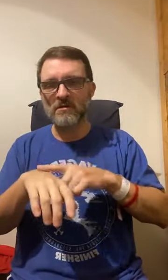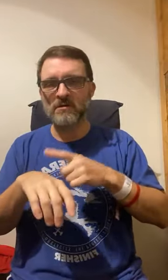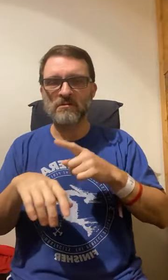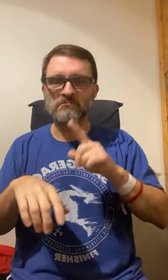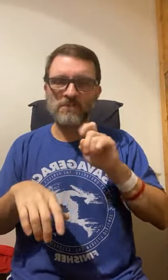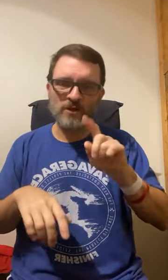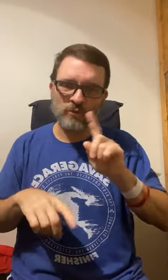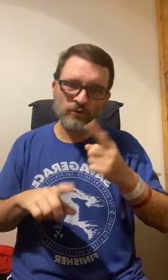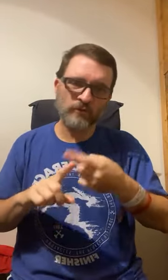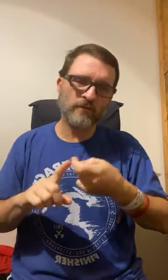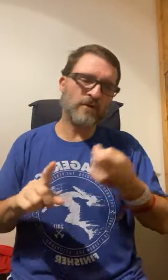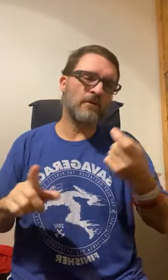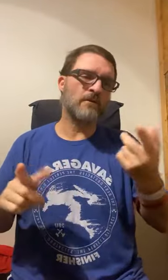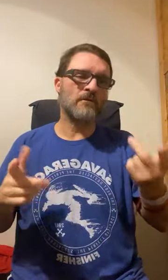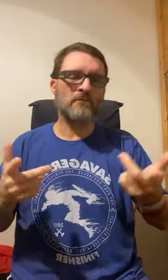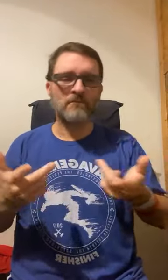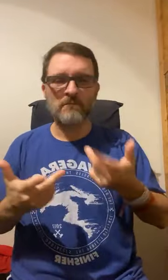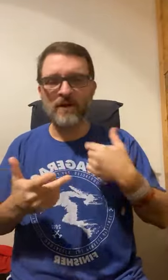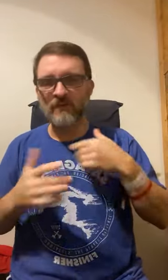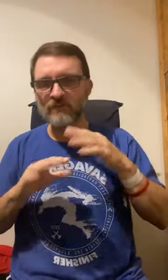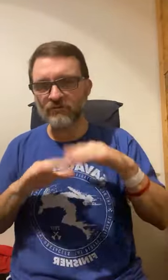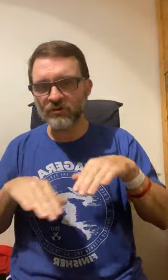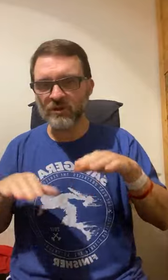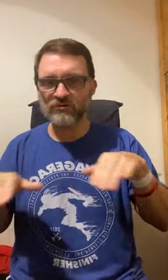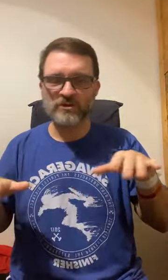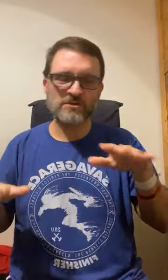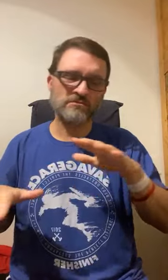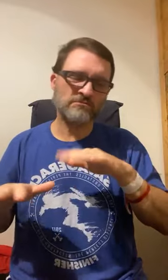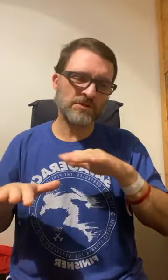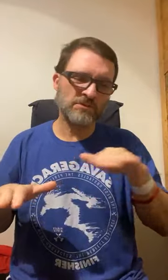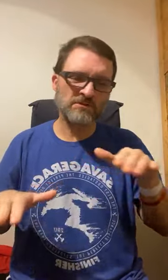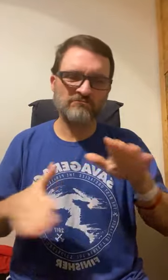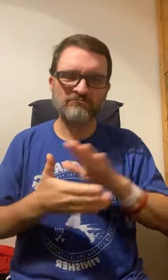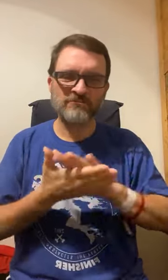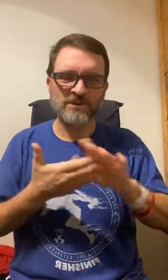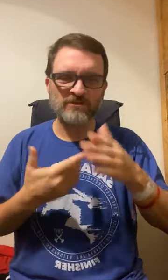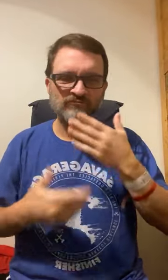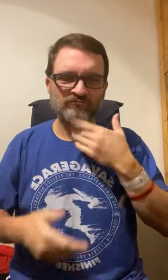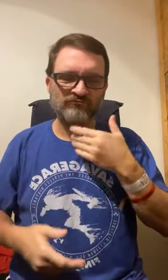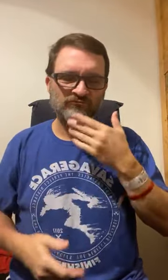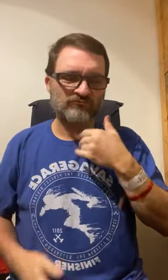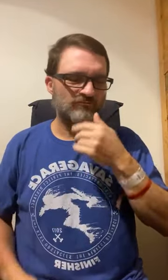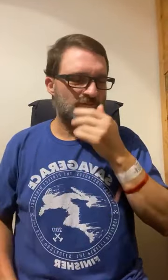Trying to help me kill time. Asking where I was from if I had children, that kind of question.